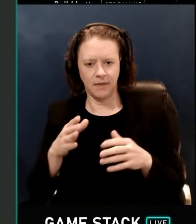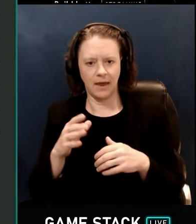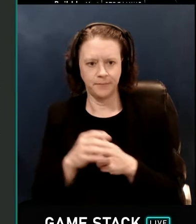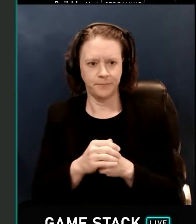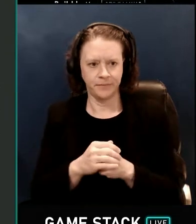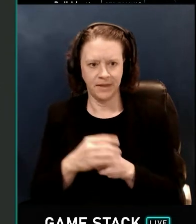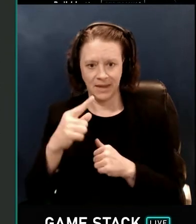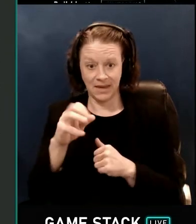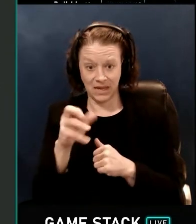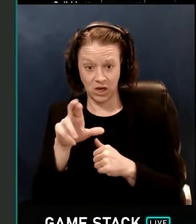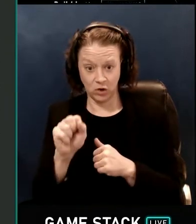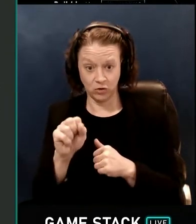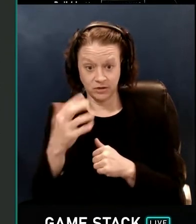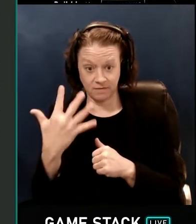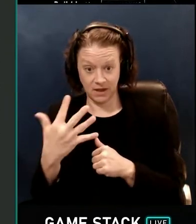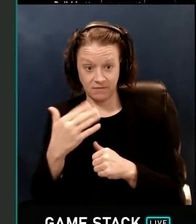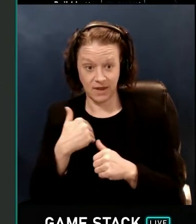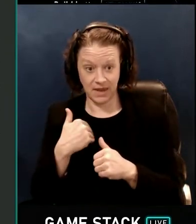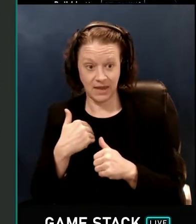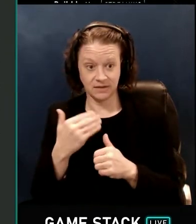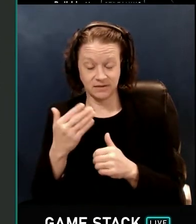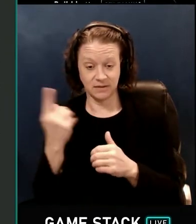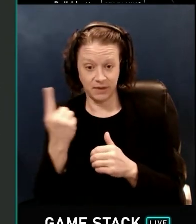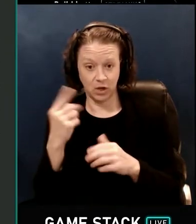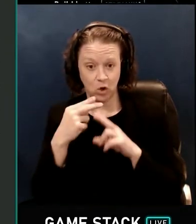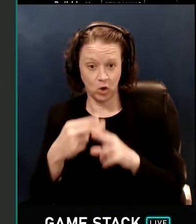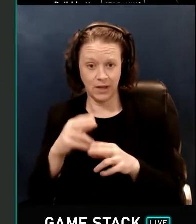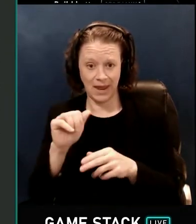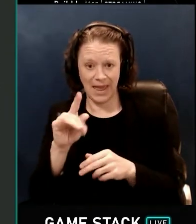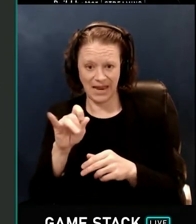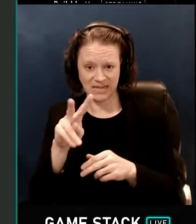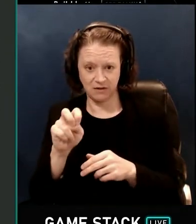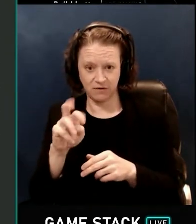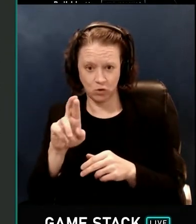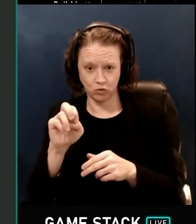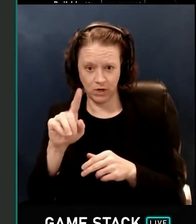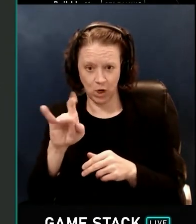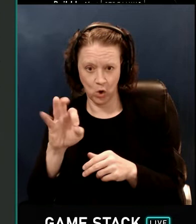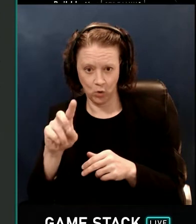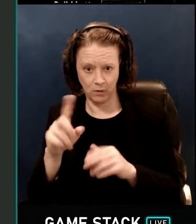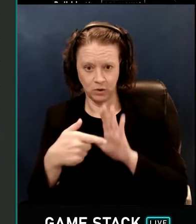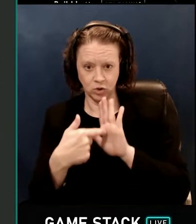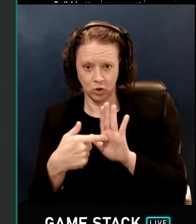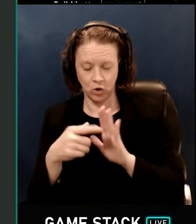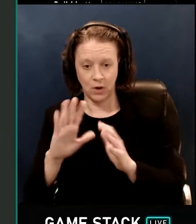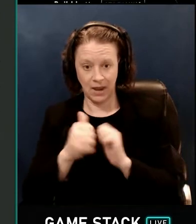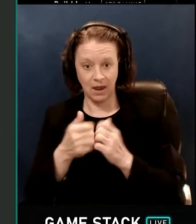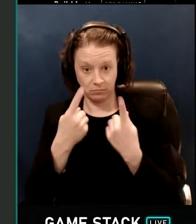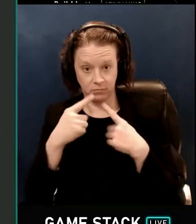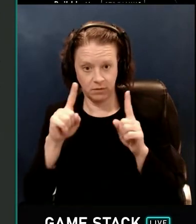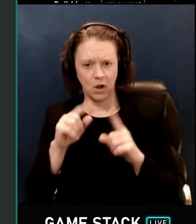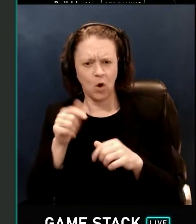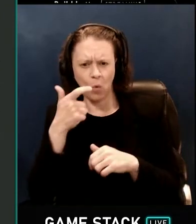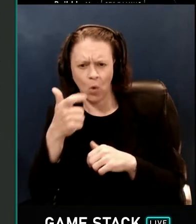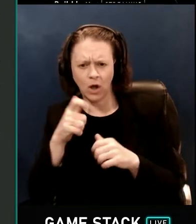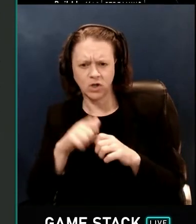We're gonna show off what that looks like. Here is a successful one, watching the upper right-hand corner, it's going to run twice,